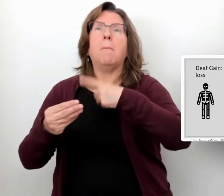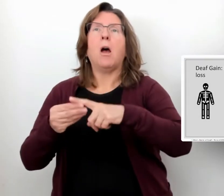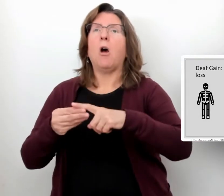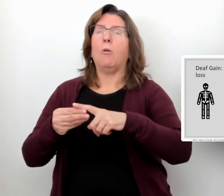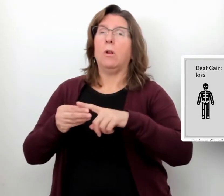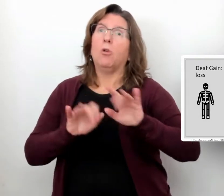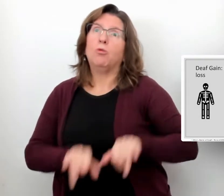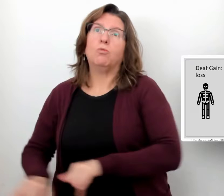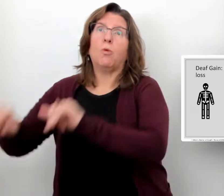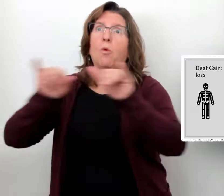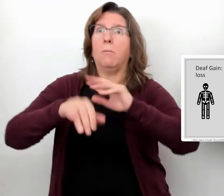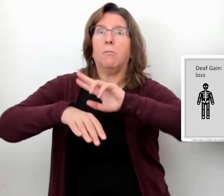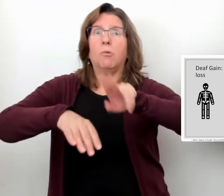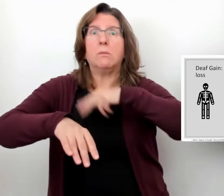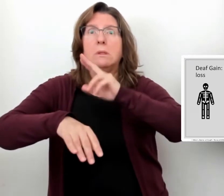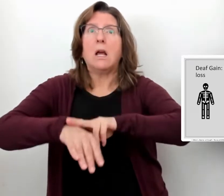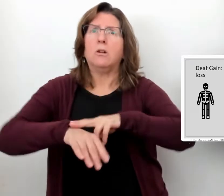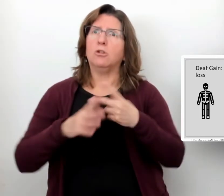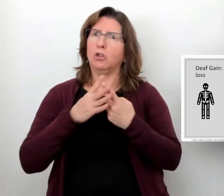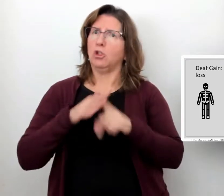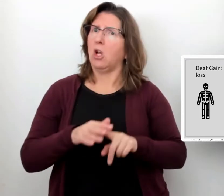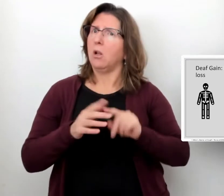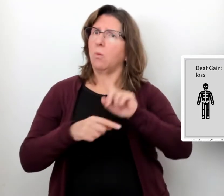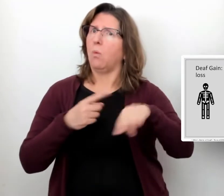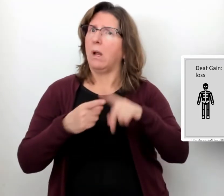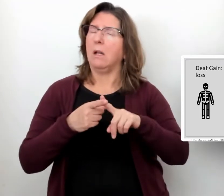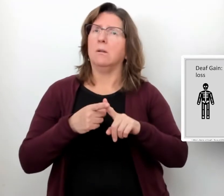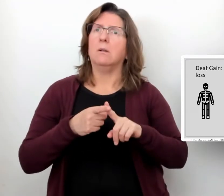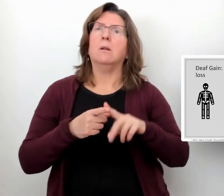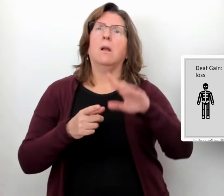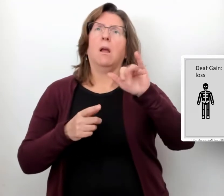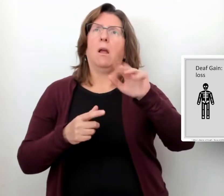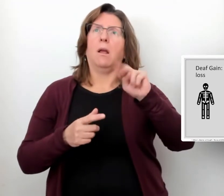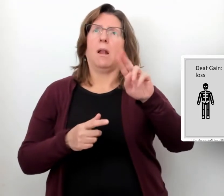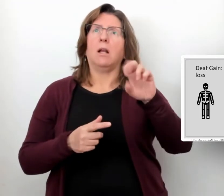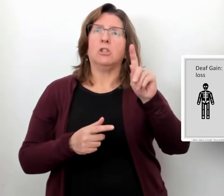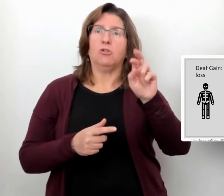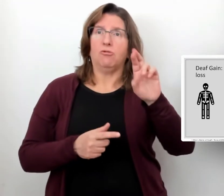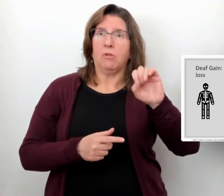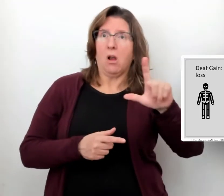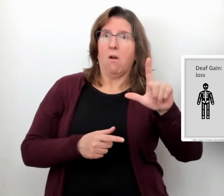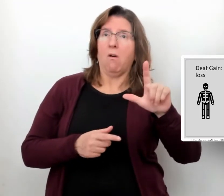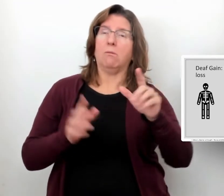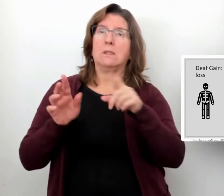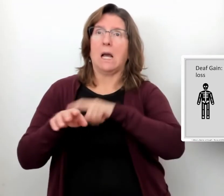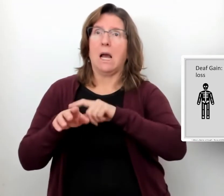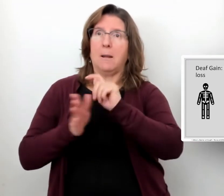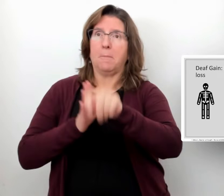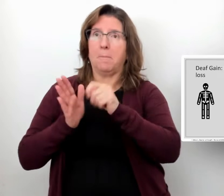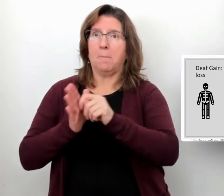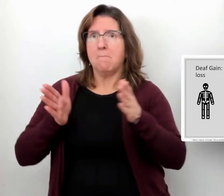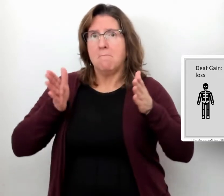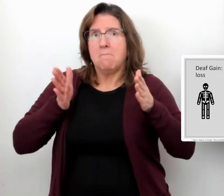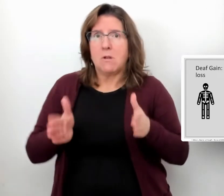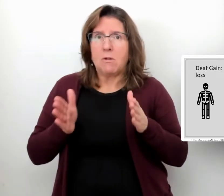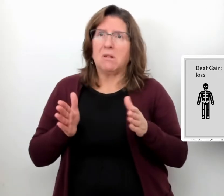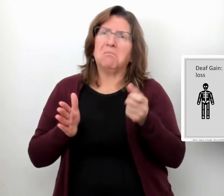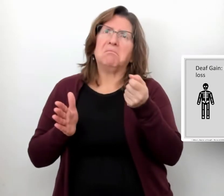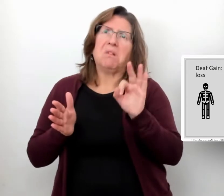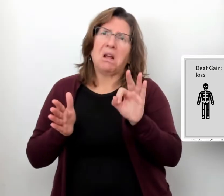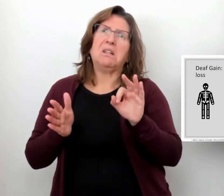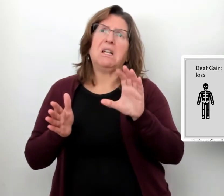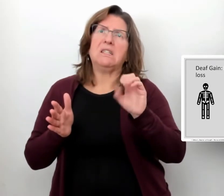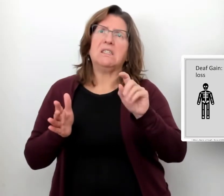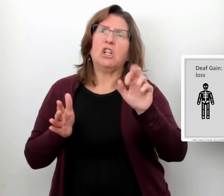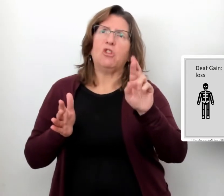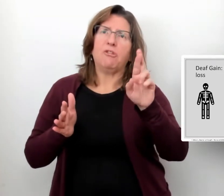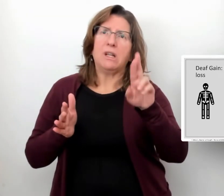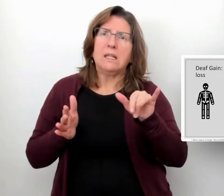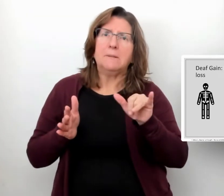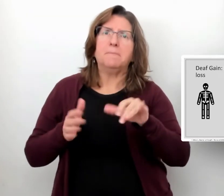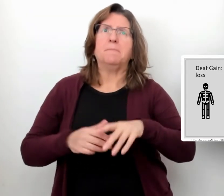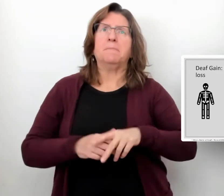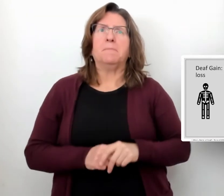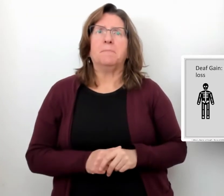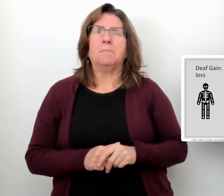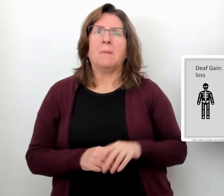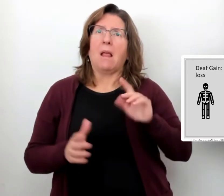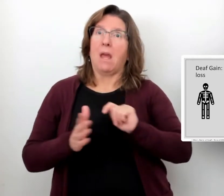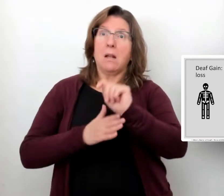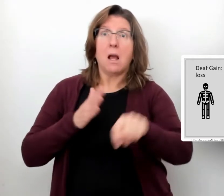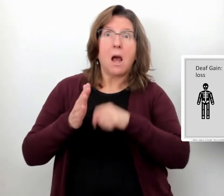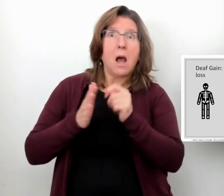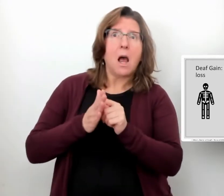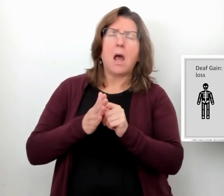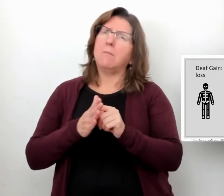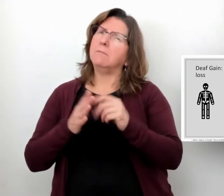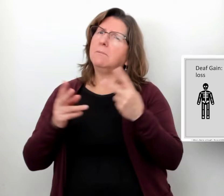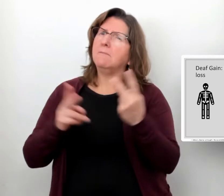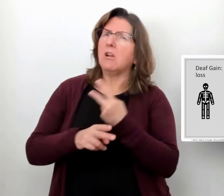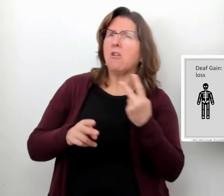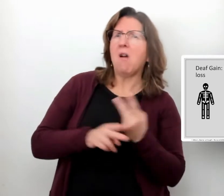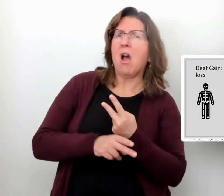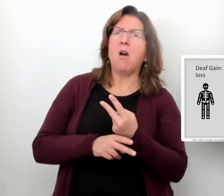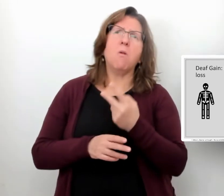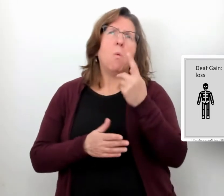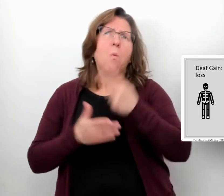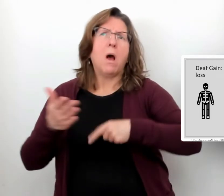Determining a 'standard of normalcy' began in the industrial 19th century.